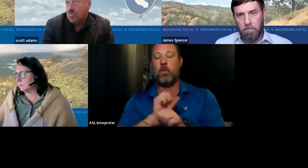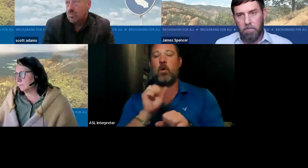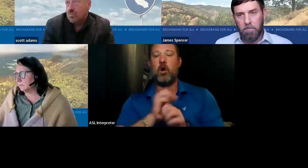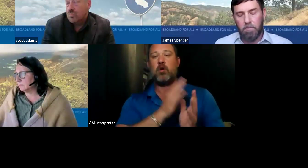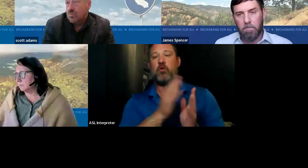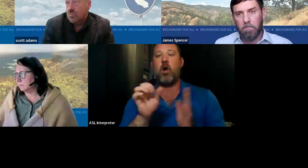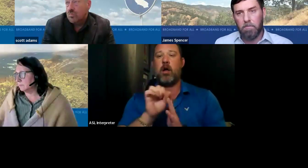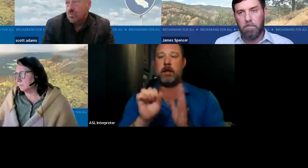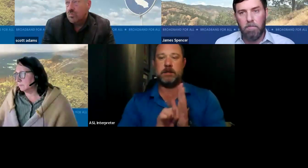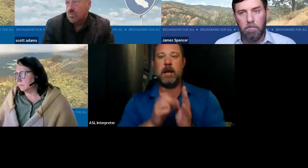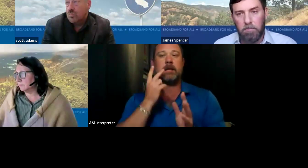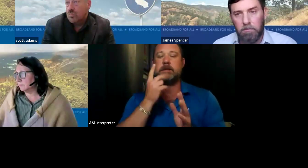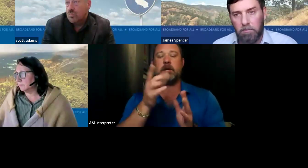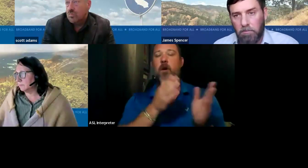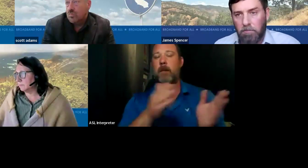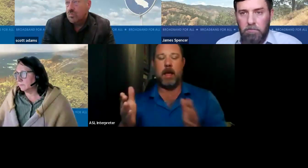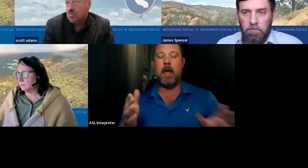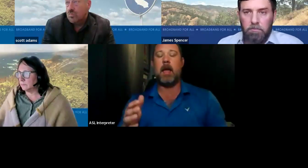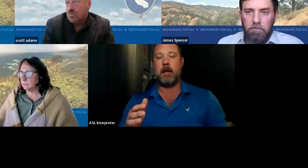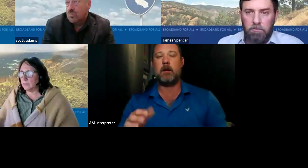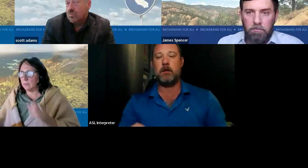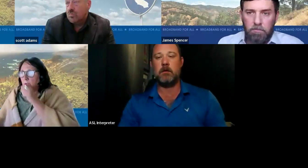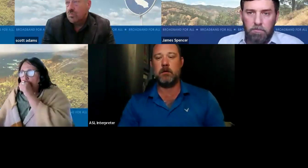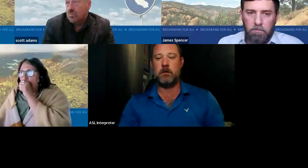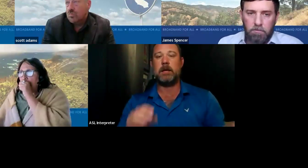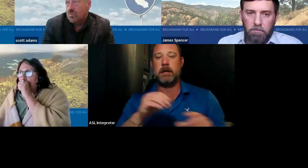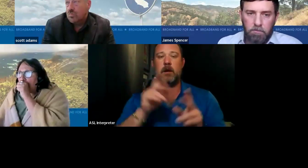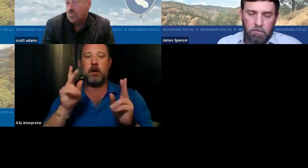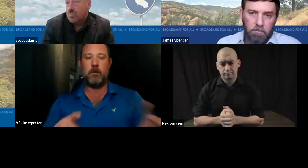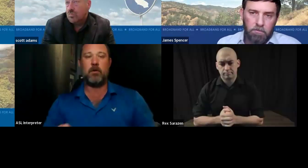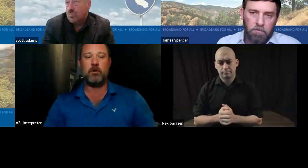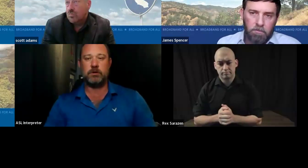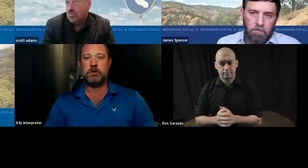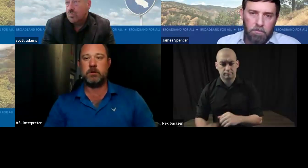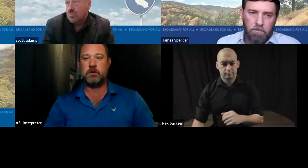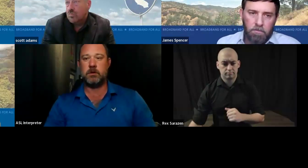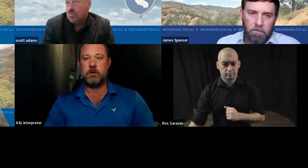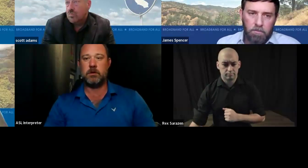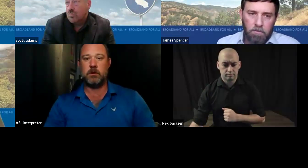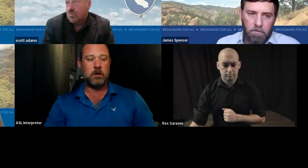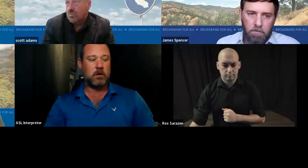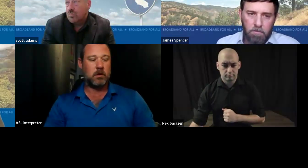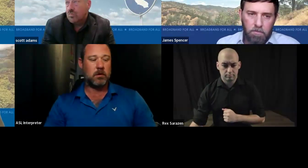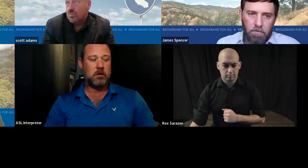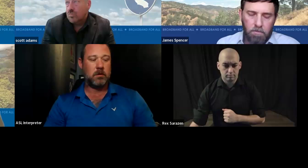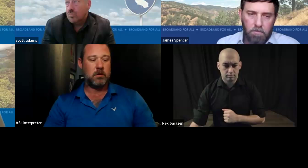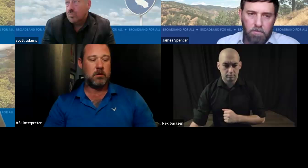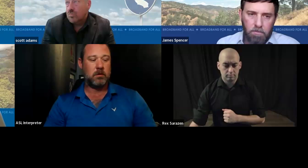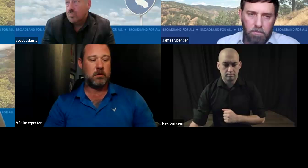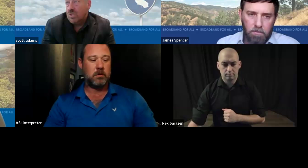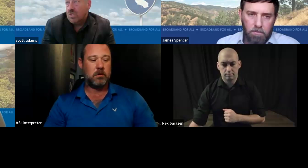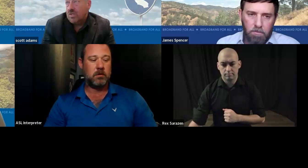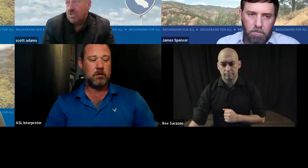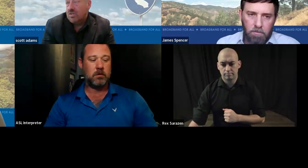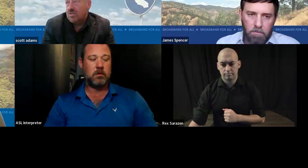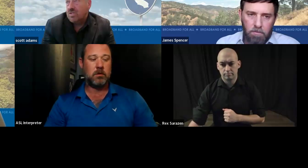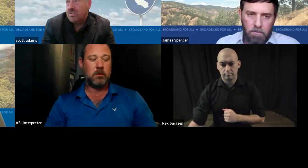just curious to see what your guy's plan is for in person engagement across the different ecosystems.